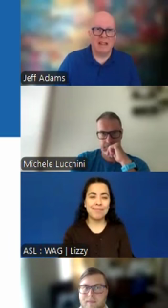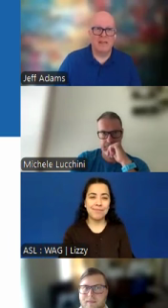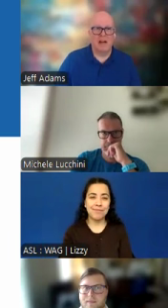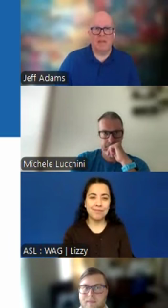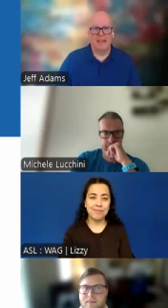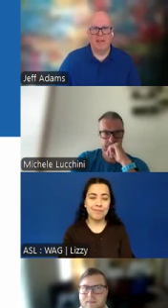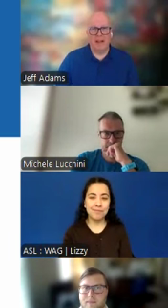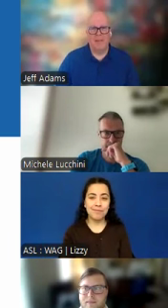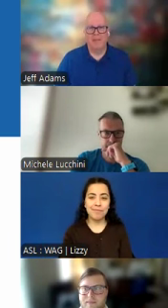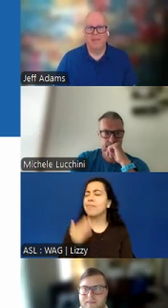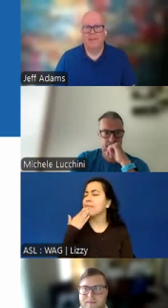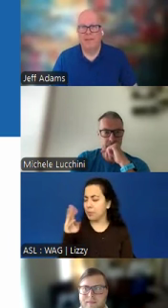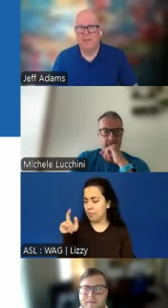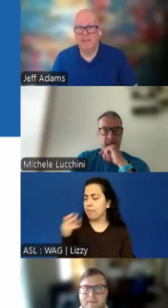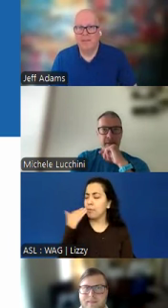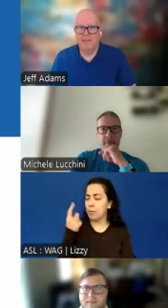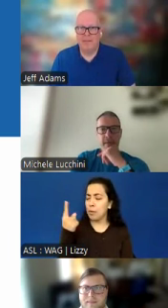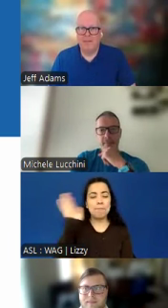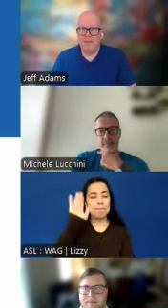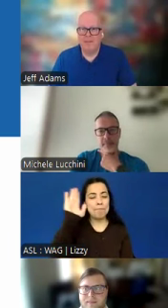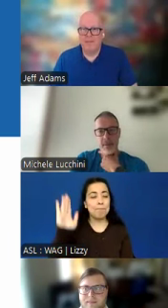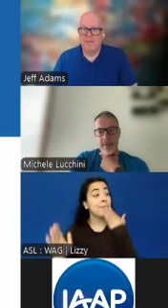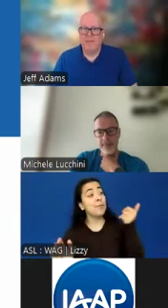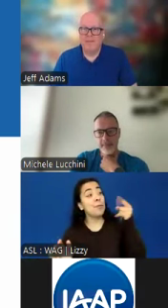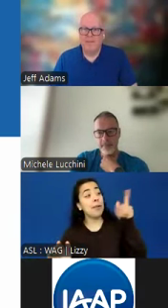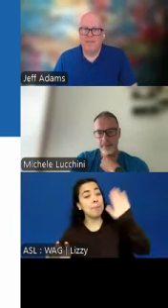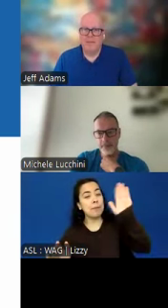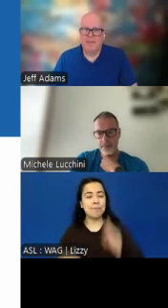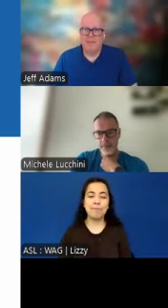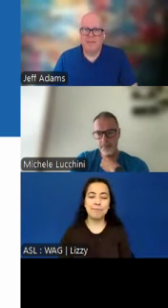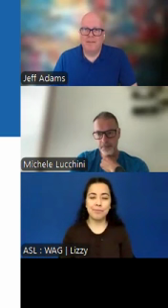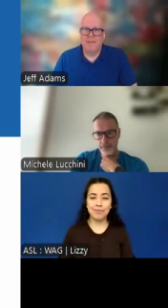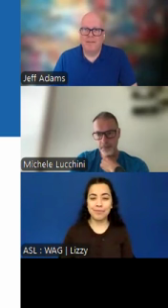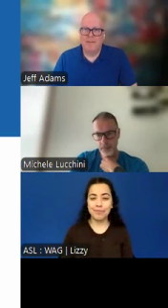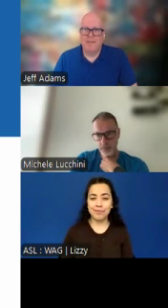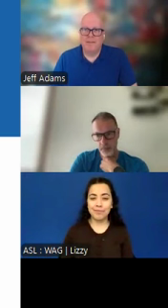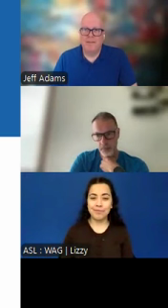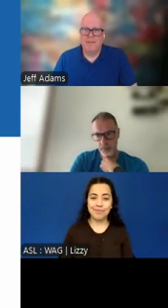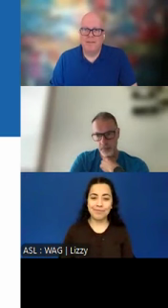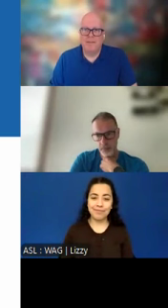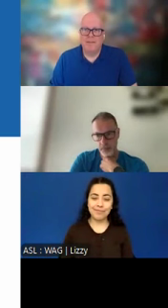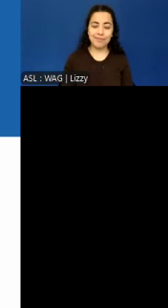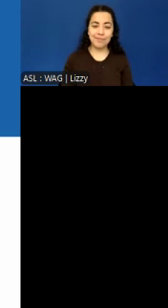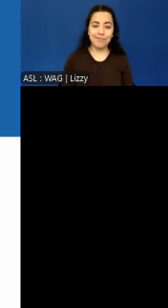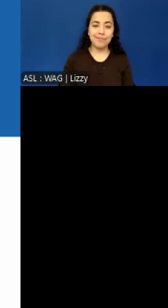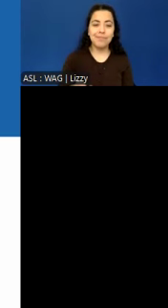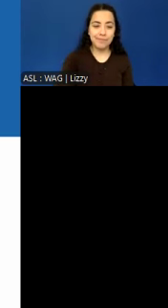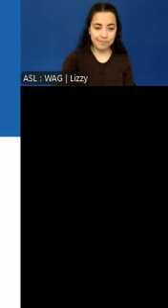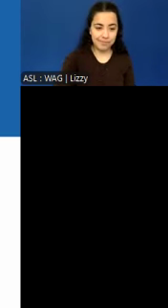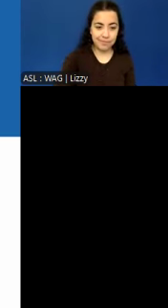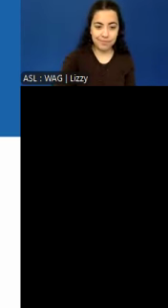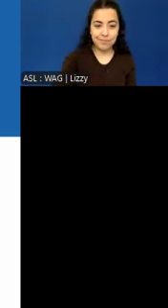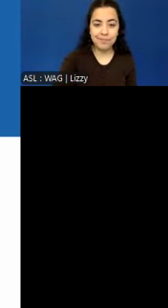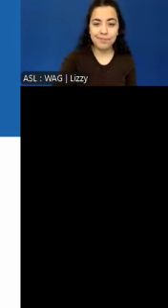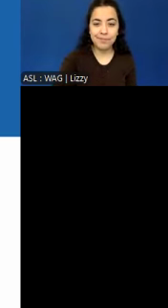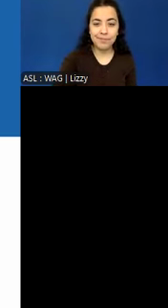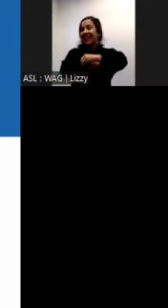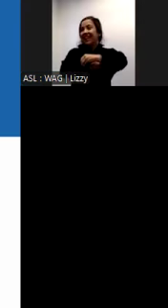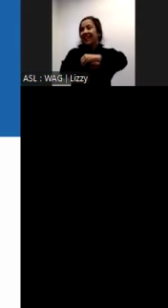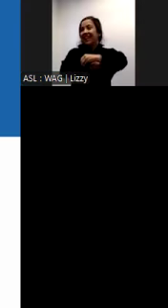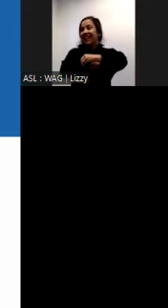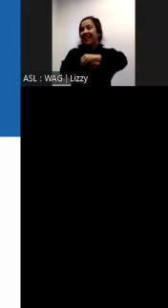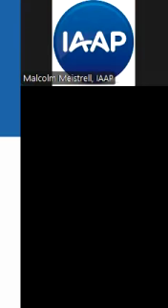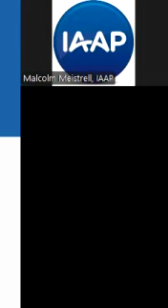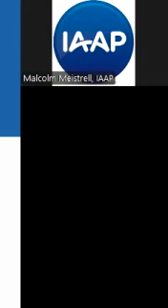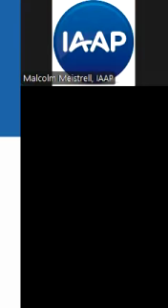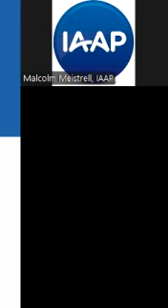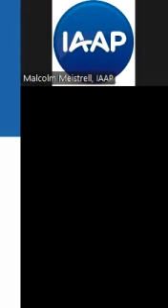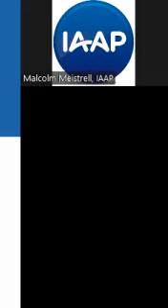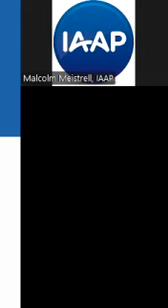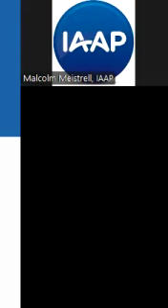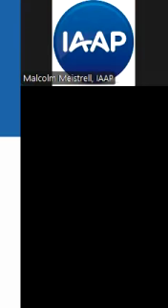Thank, Malcolm. Thanks, everybody. >> MICHELE LUCCHINI: Thanks, everyone. Bye-bye.